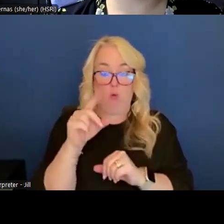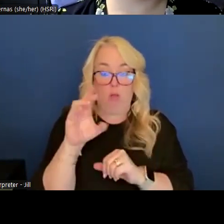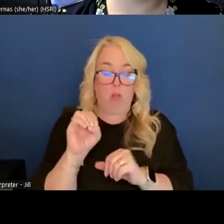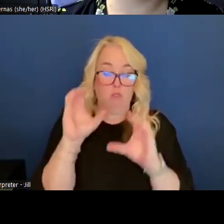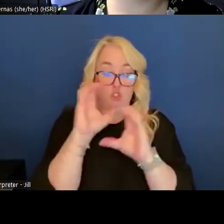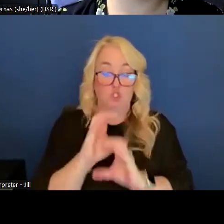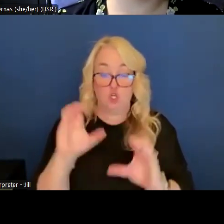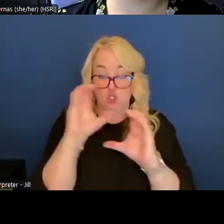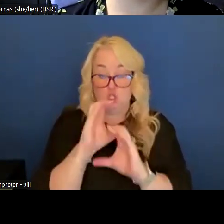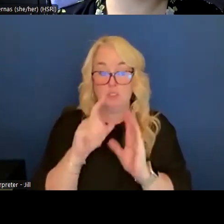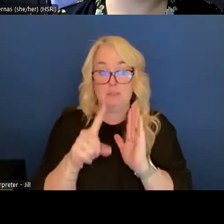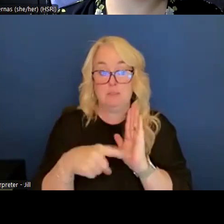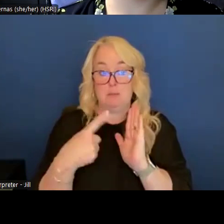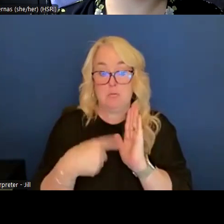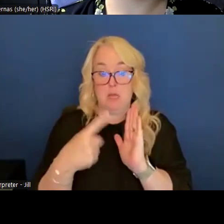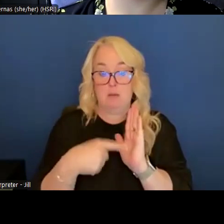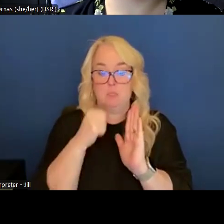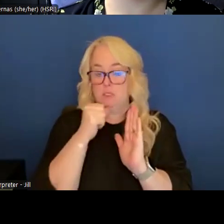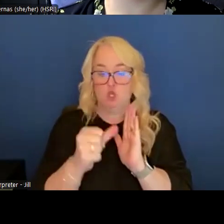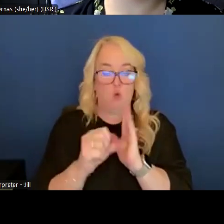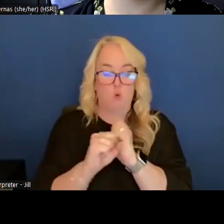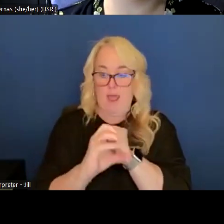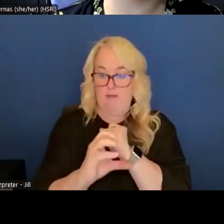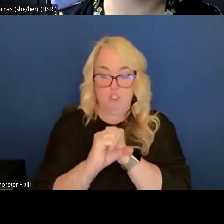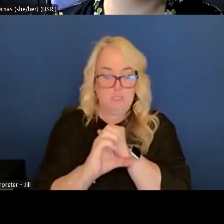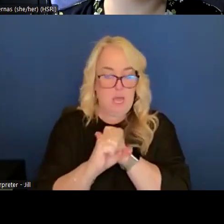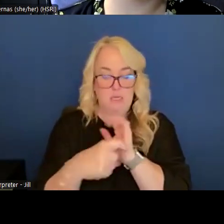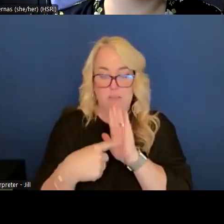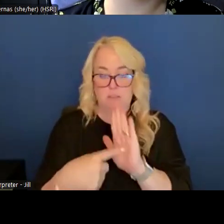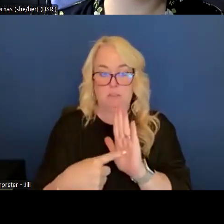that they may not advertise that they offer assistance, but to